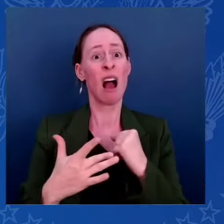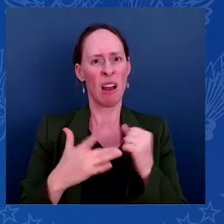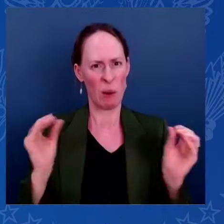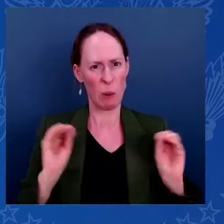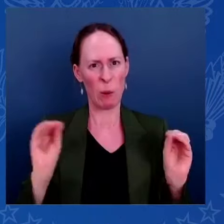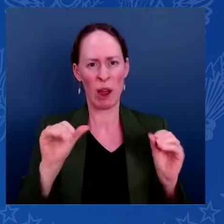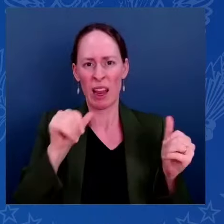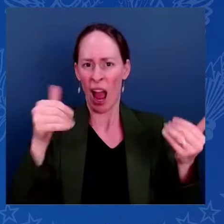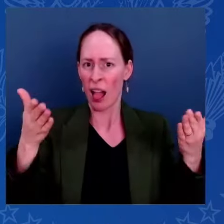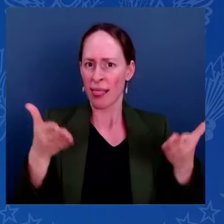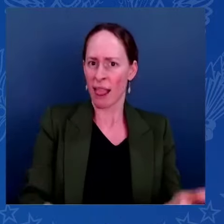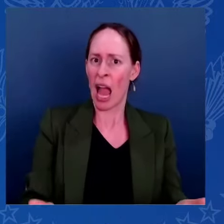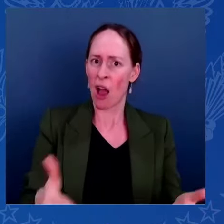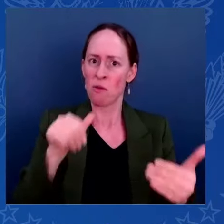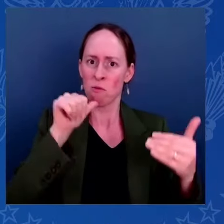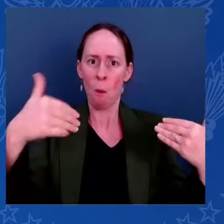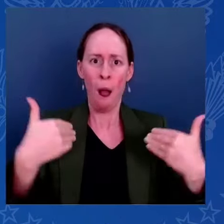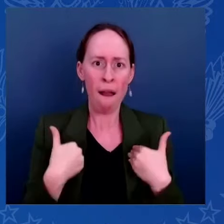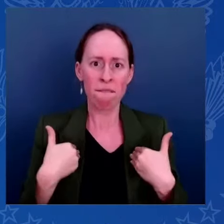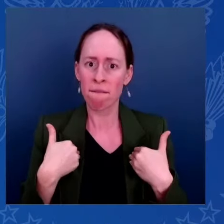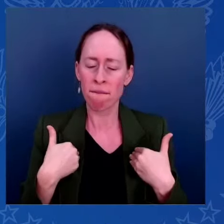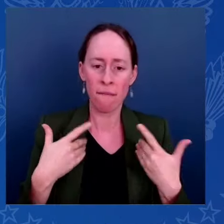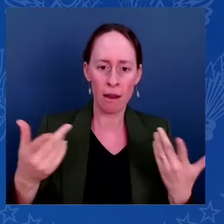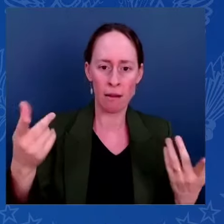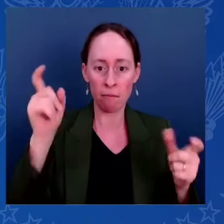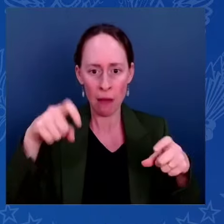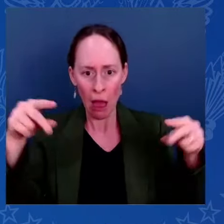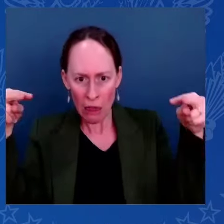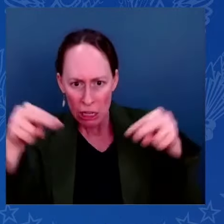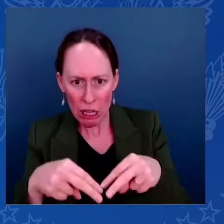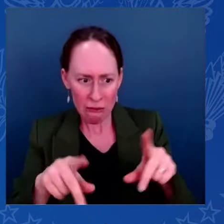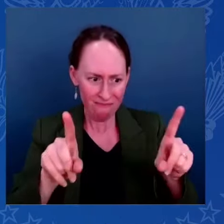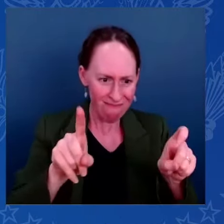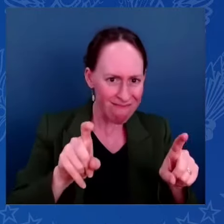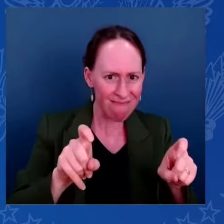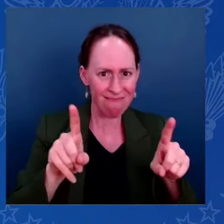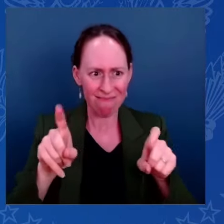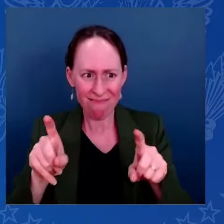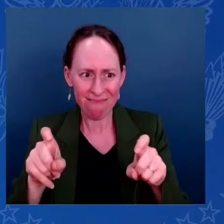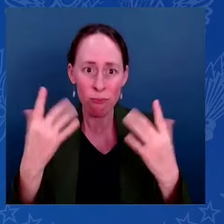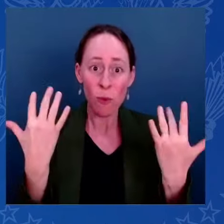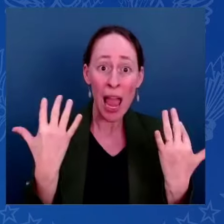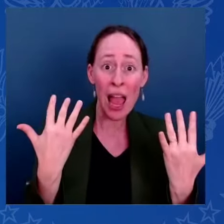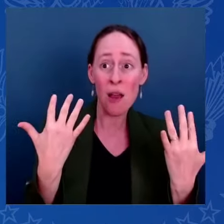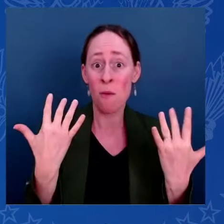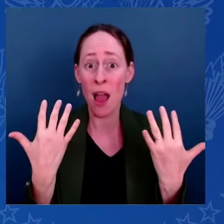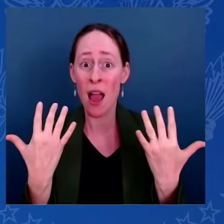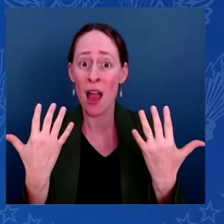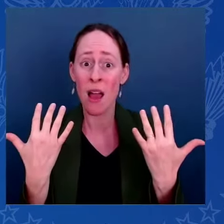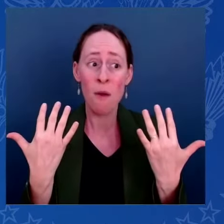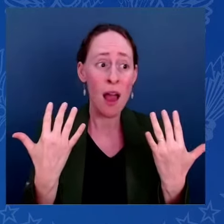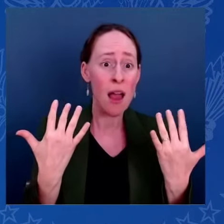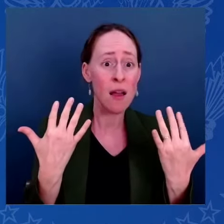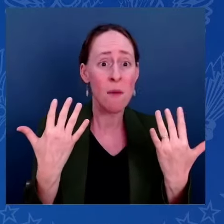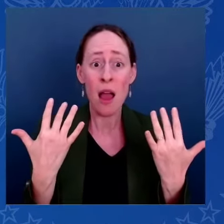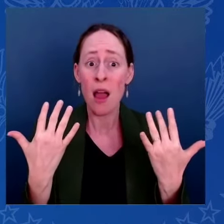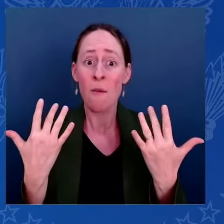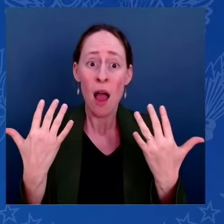whether it's been successful but, rather, days later, when it is too late to change the surgery. This often means that patients have to come back